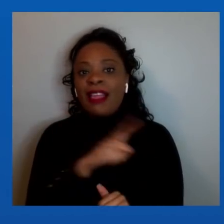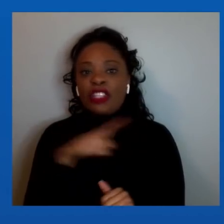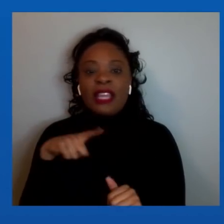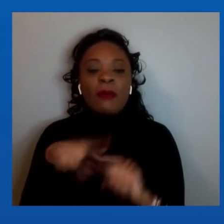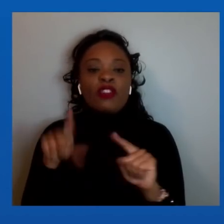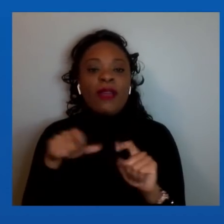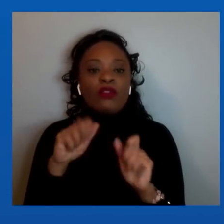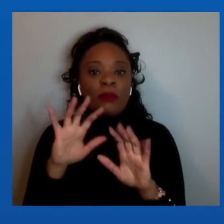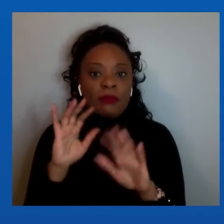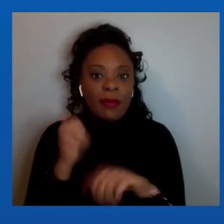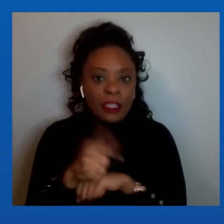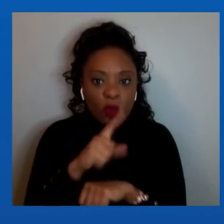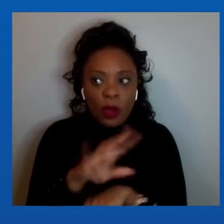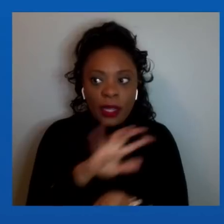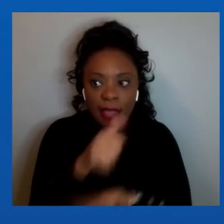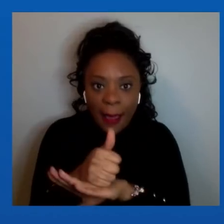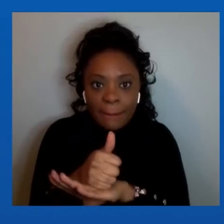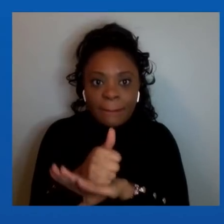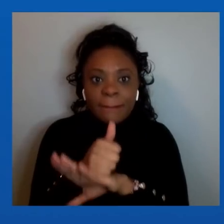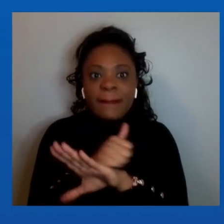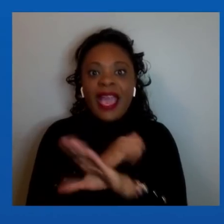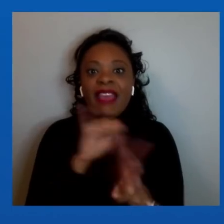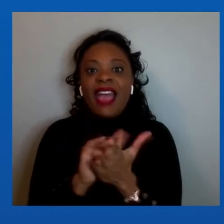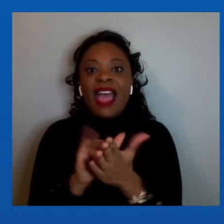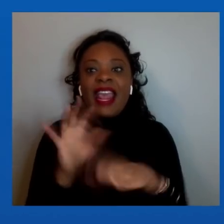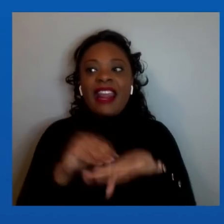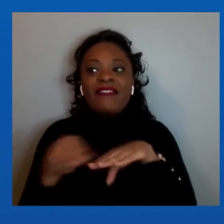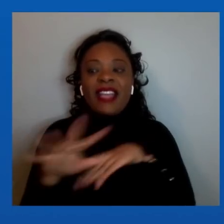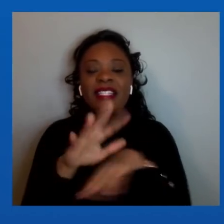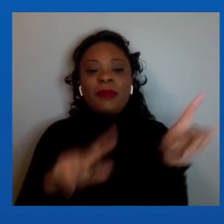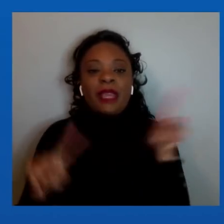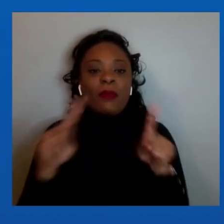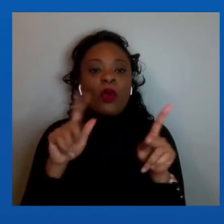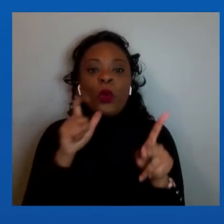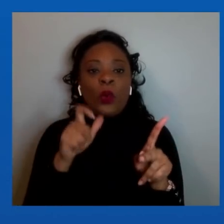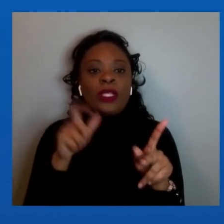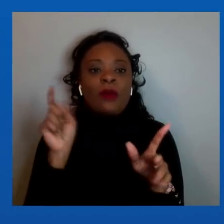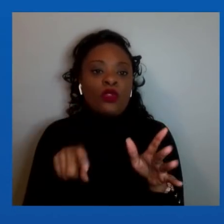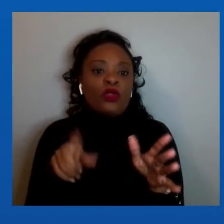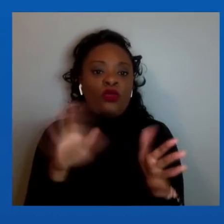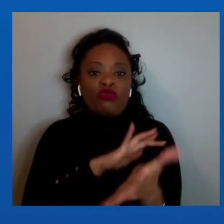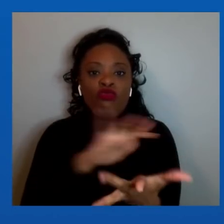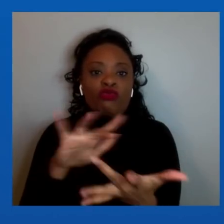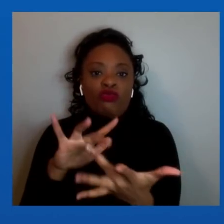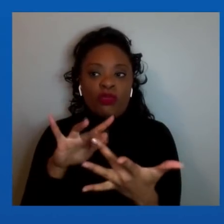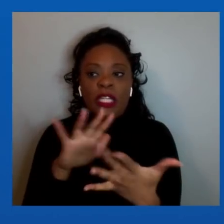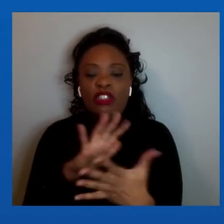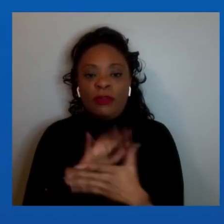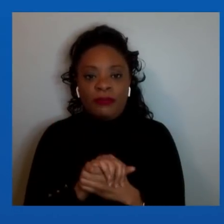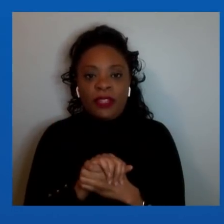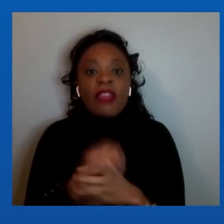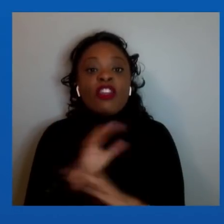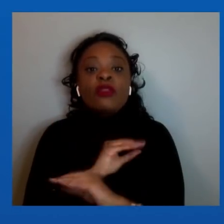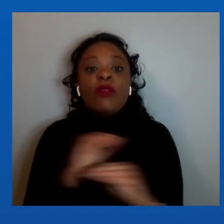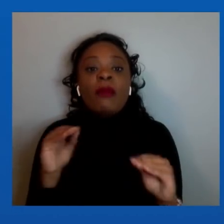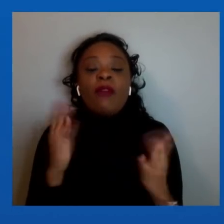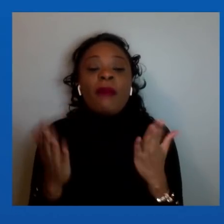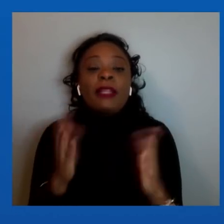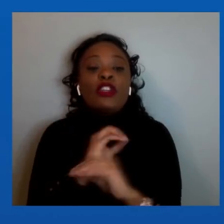it reaches the people it is designed to reach. There probably was no greater implementation accomplishment